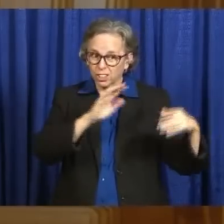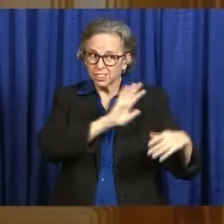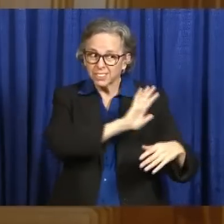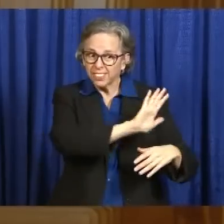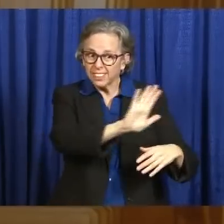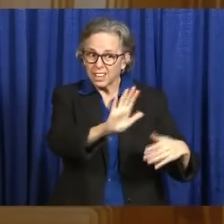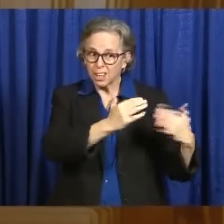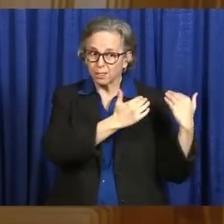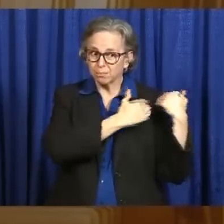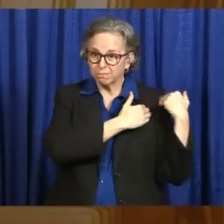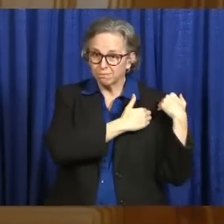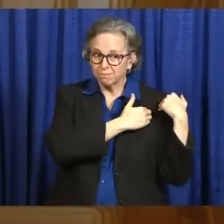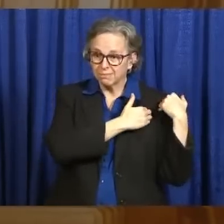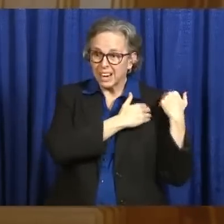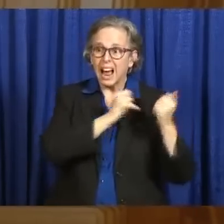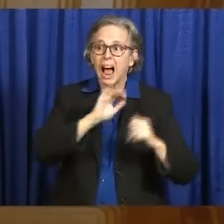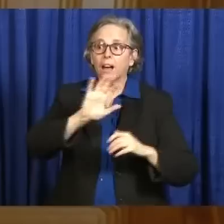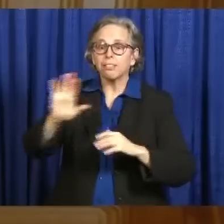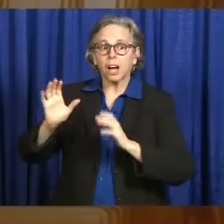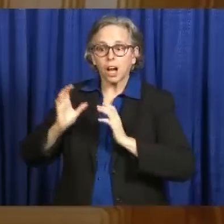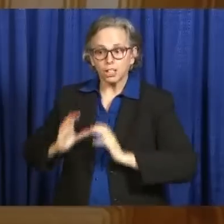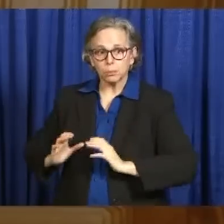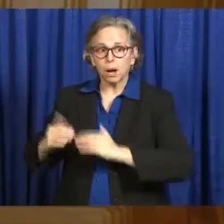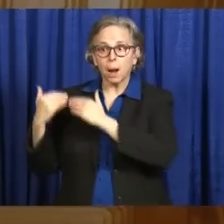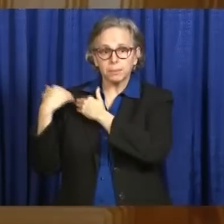ORDER THAT WE ISSUED, IT IS AN